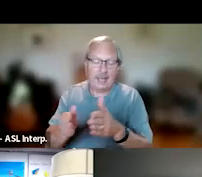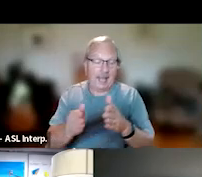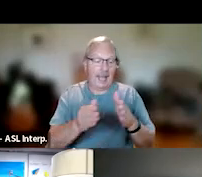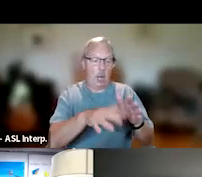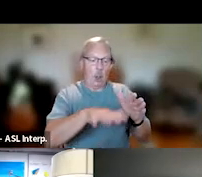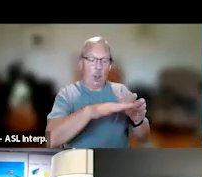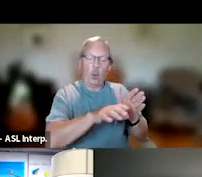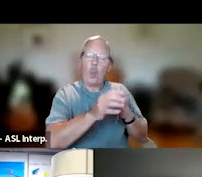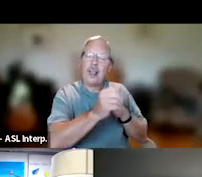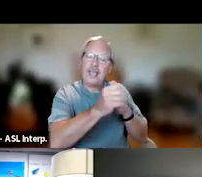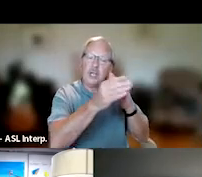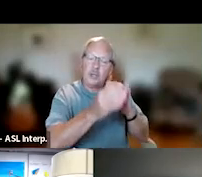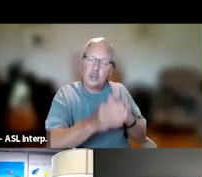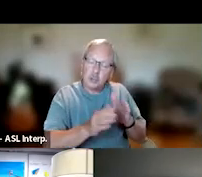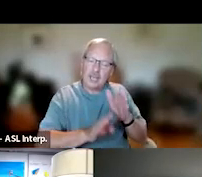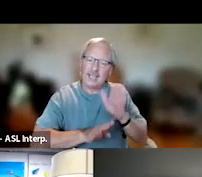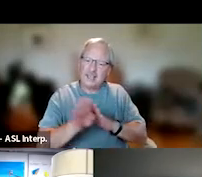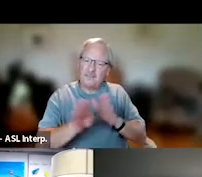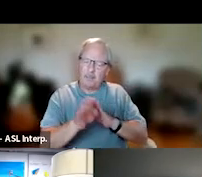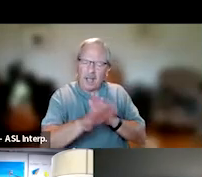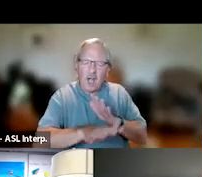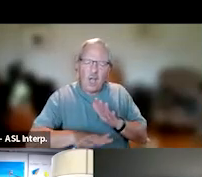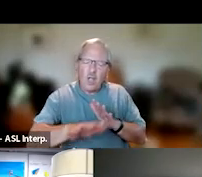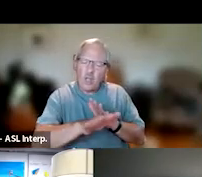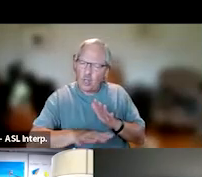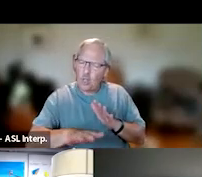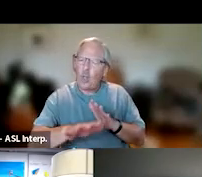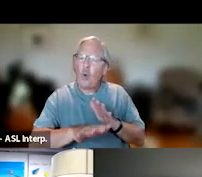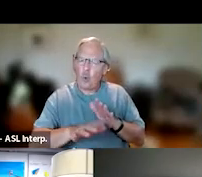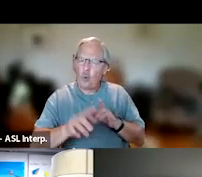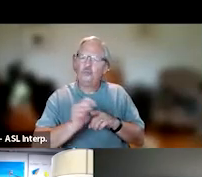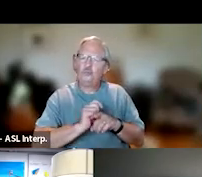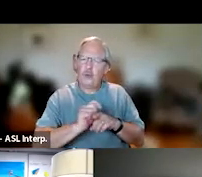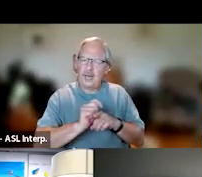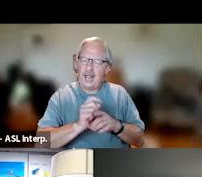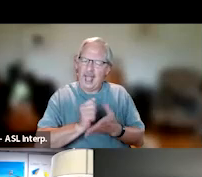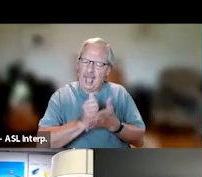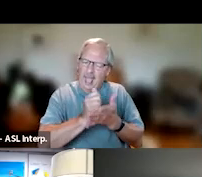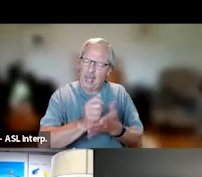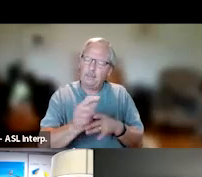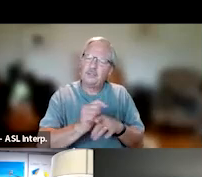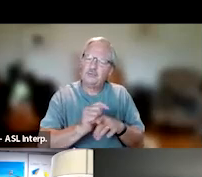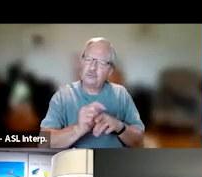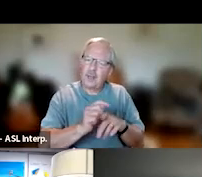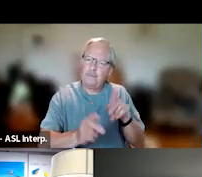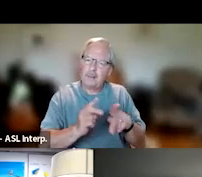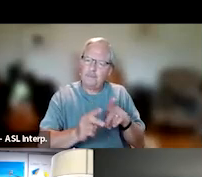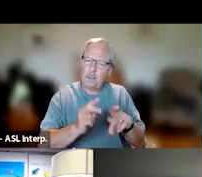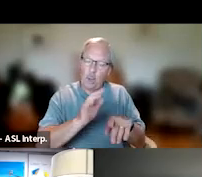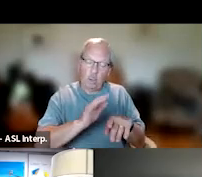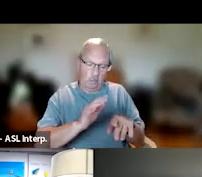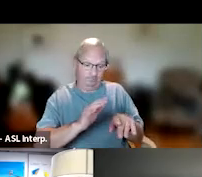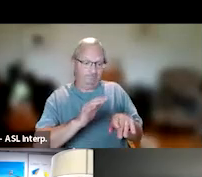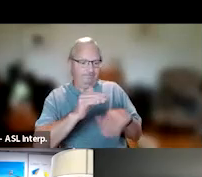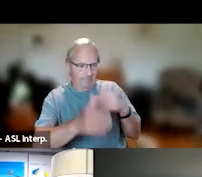a localized version of training to help train people on the process, on the model,